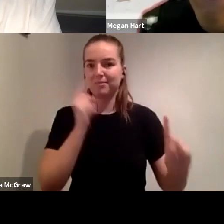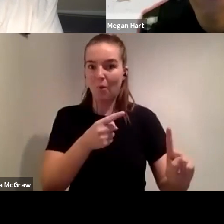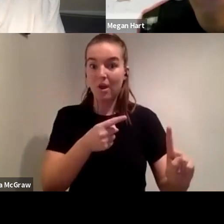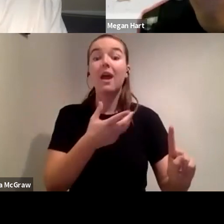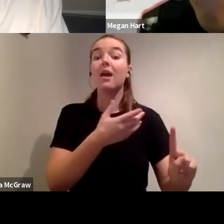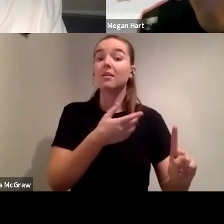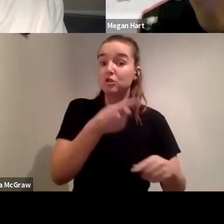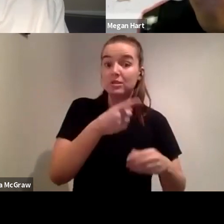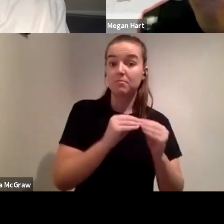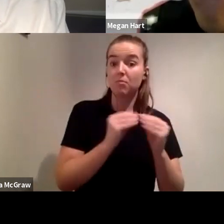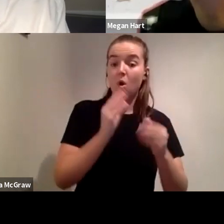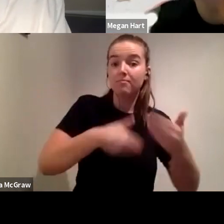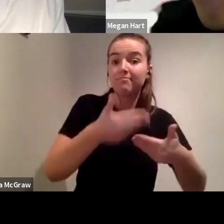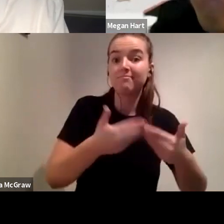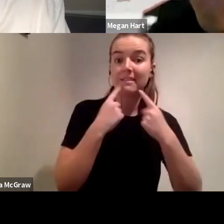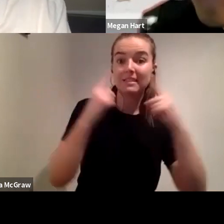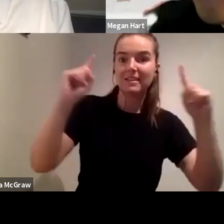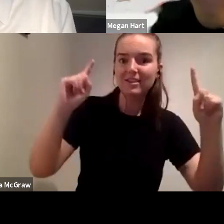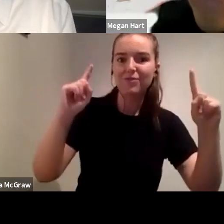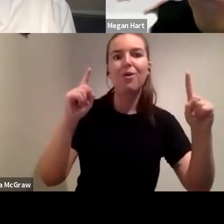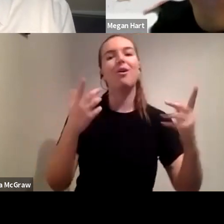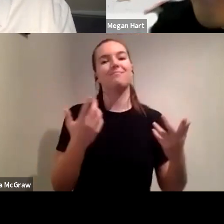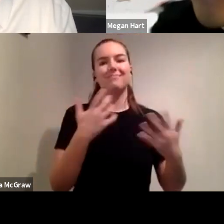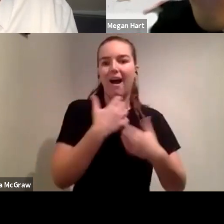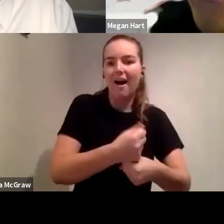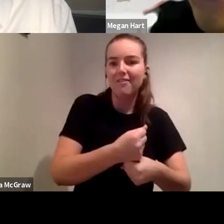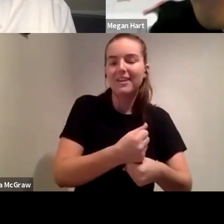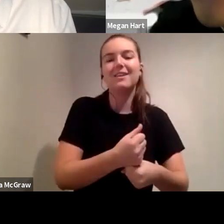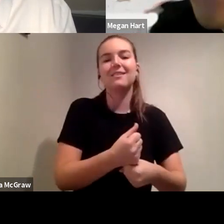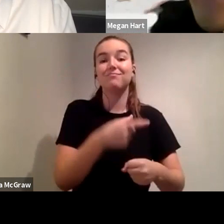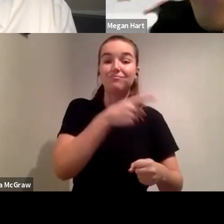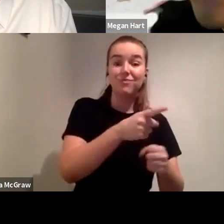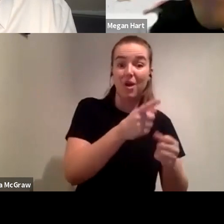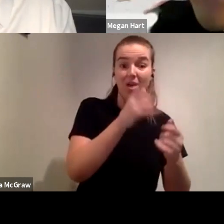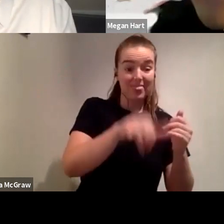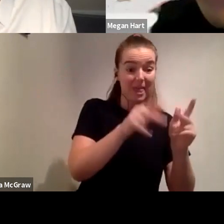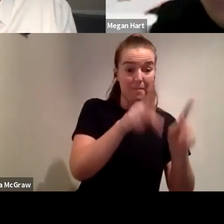Now she can speak into it. She feels better and so now we have a better, more competent employee. That is the bottom line. And guess what?